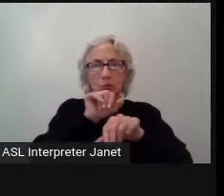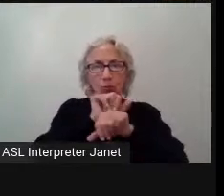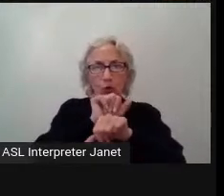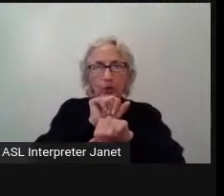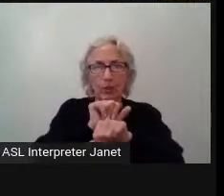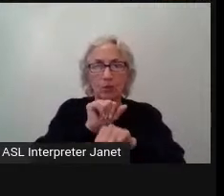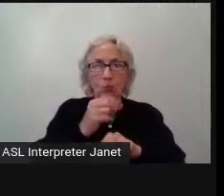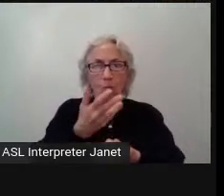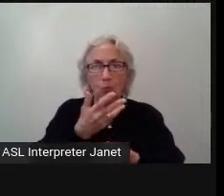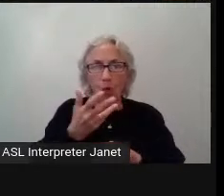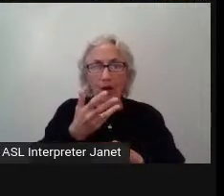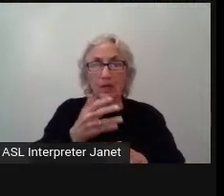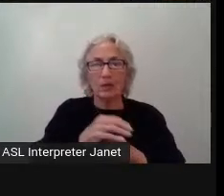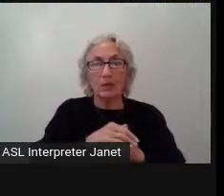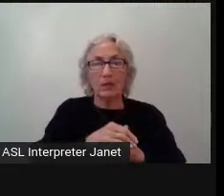Also another thing we